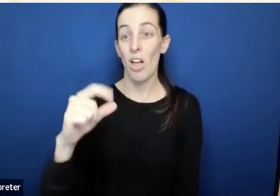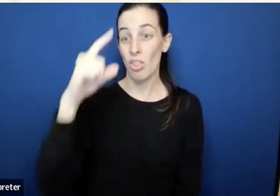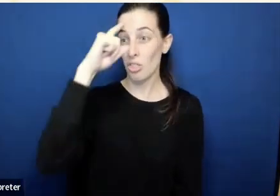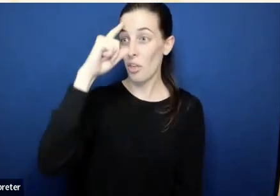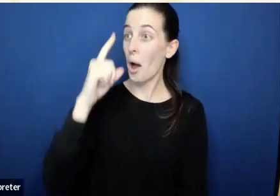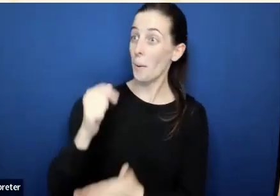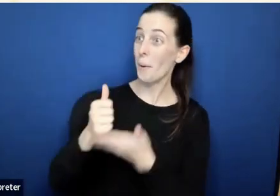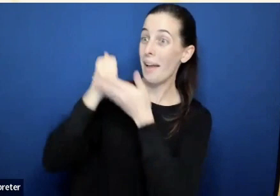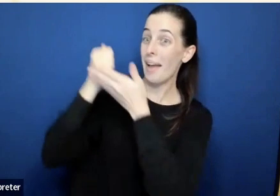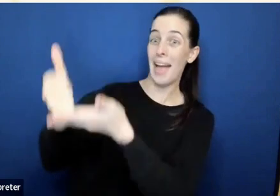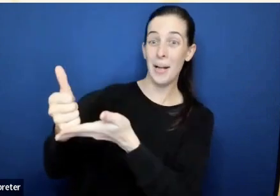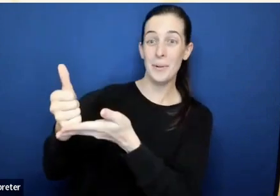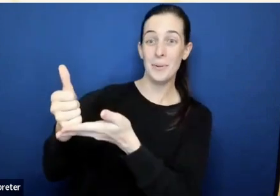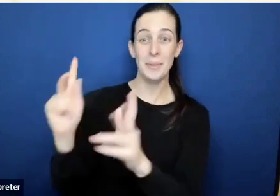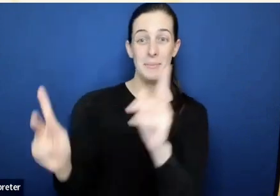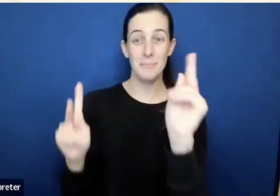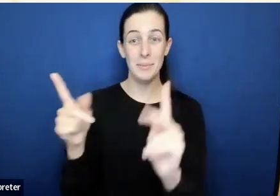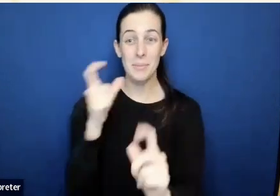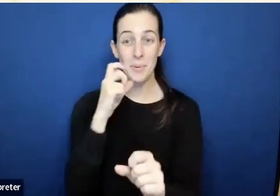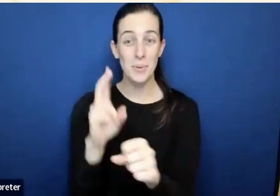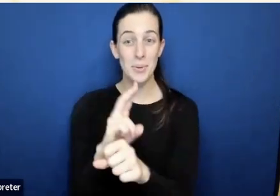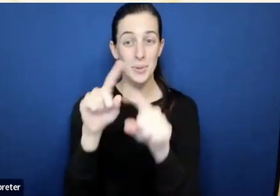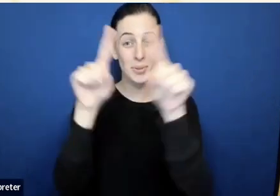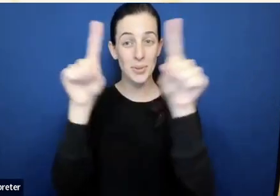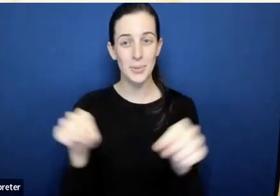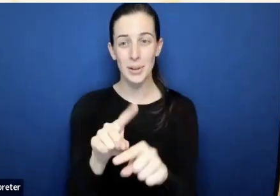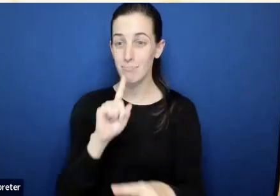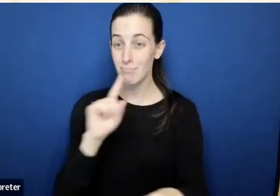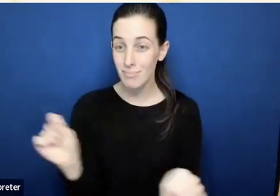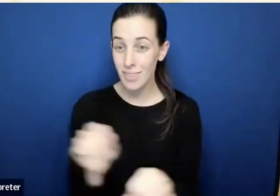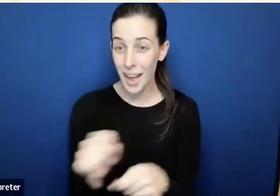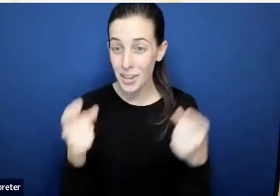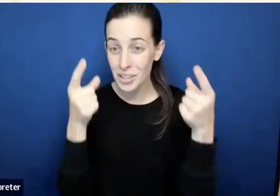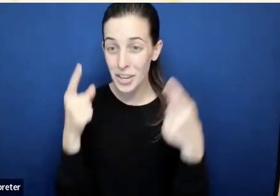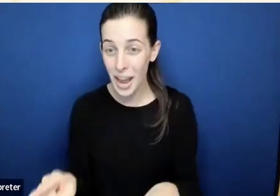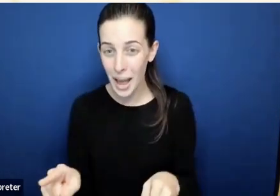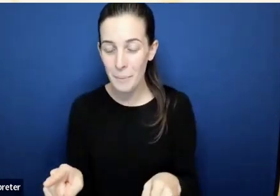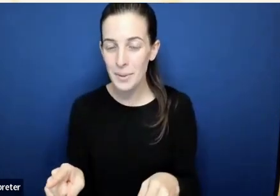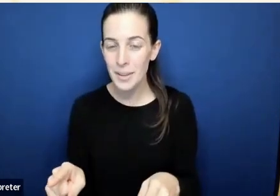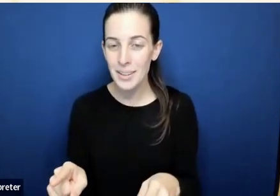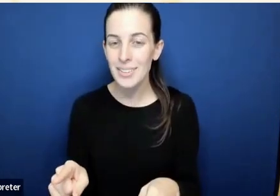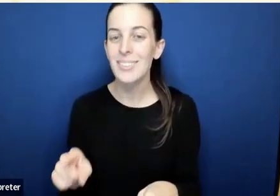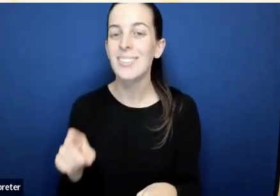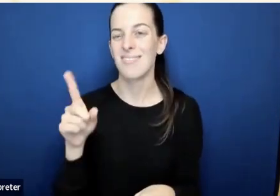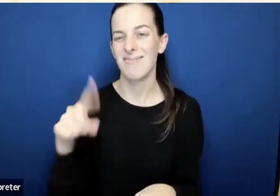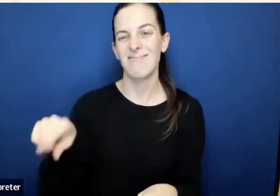the screen reader users. But what happened in reality? In reality, it badly broke users' experience.